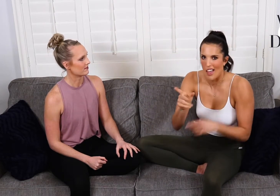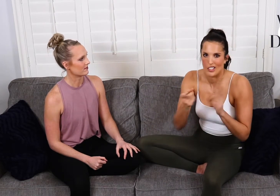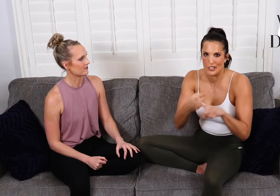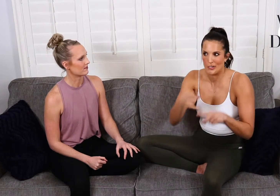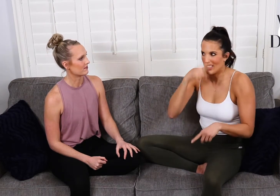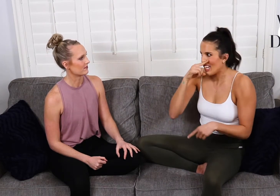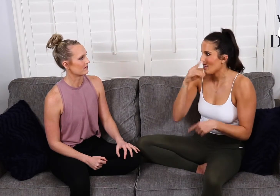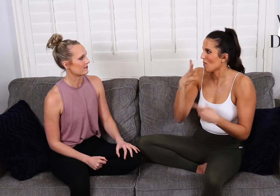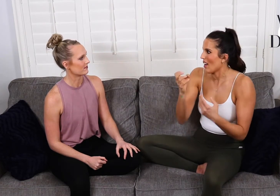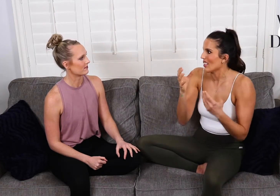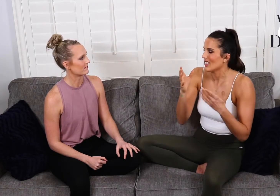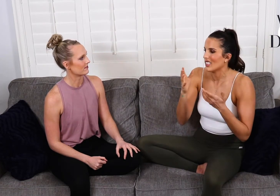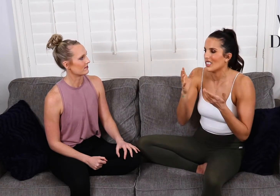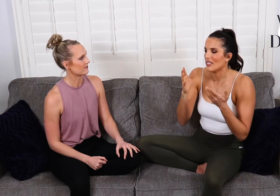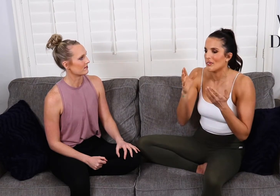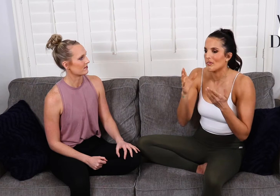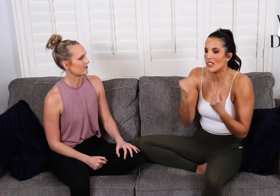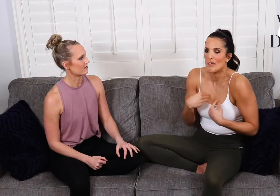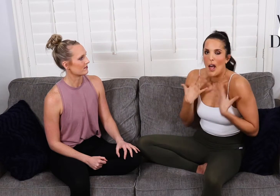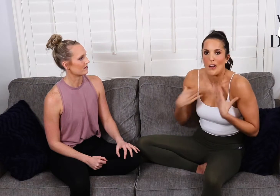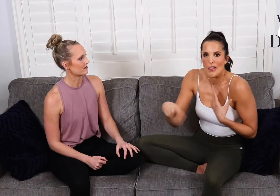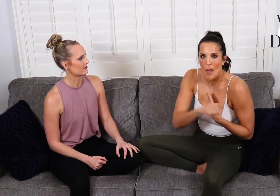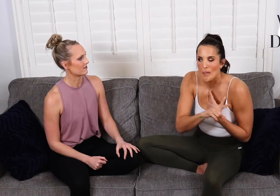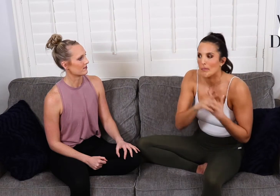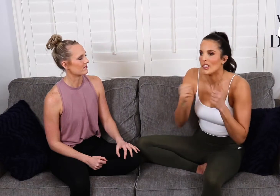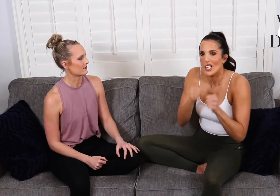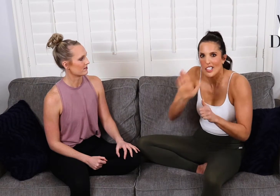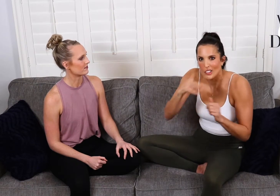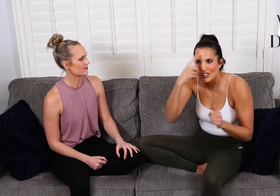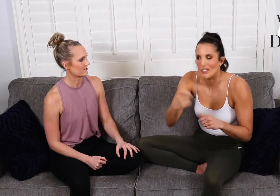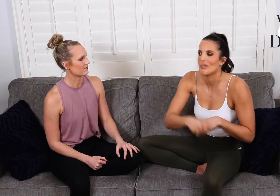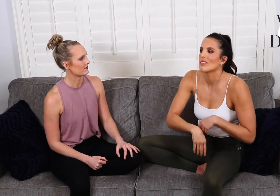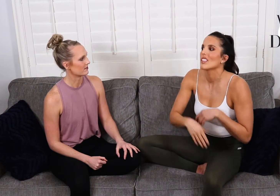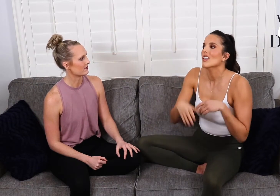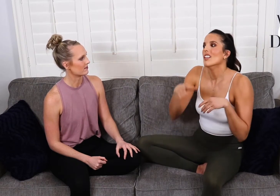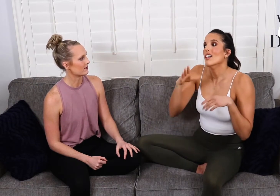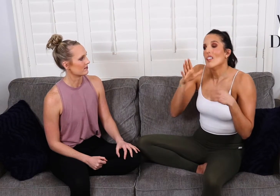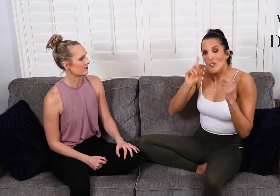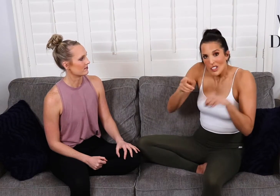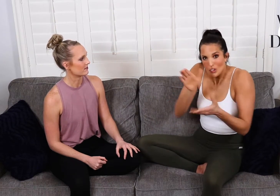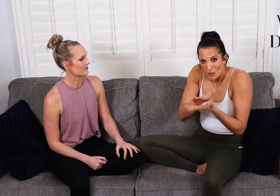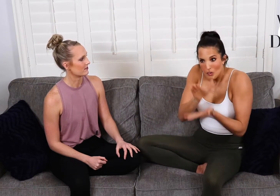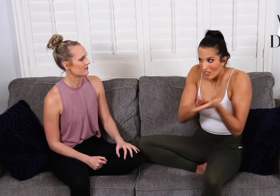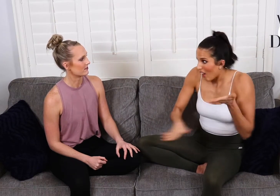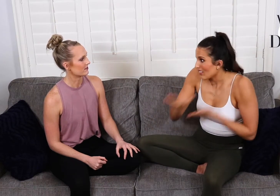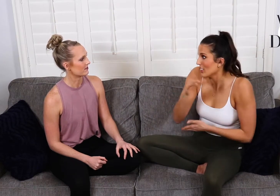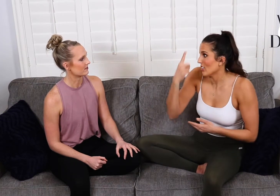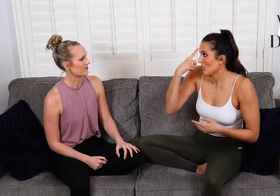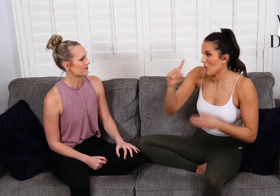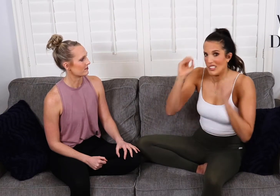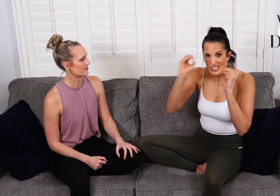to give back to kids and wanted to inspire them to chase their dreams. I went to college for